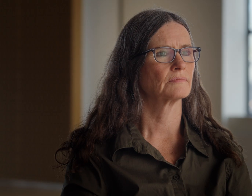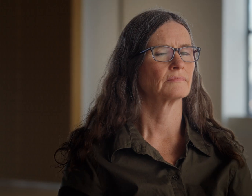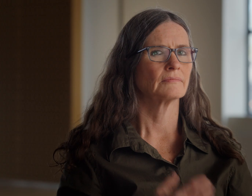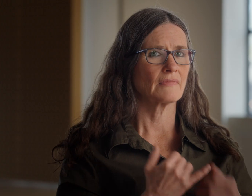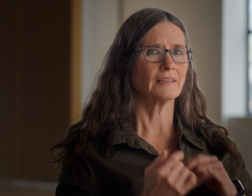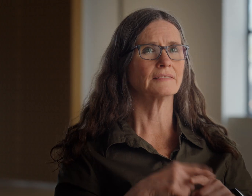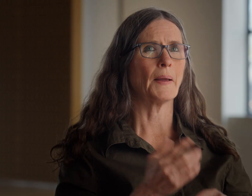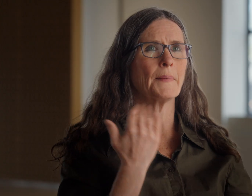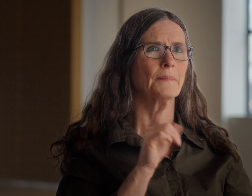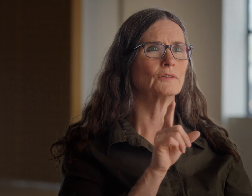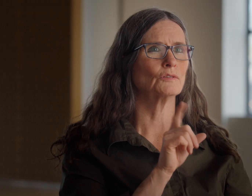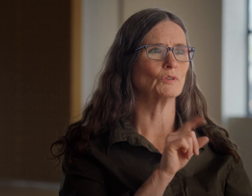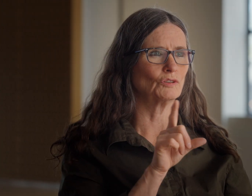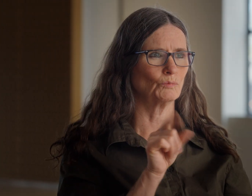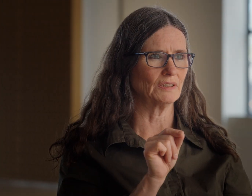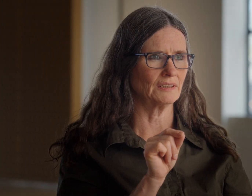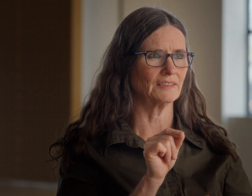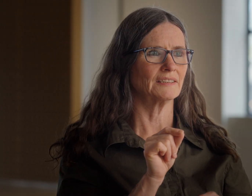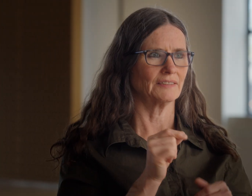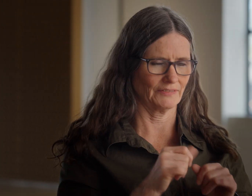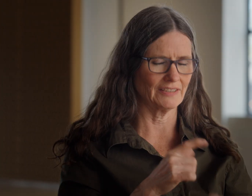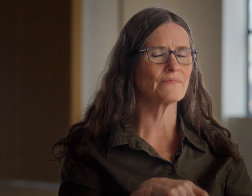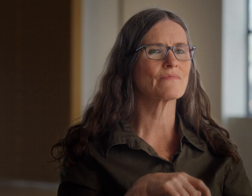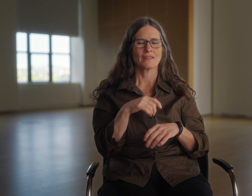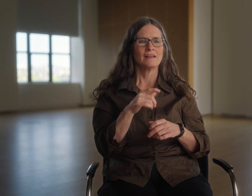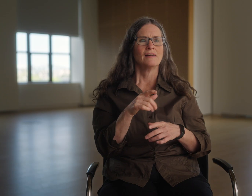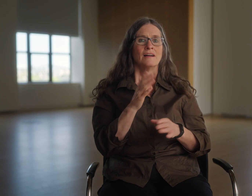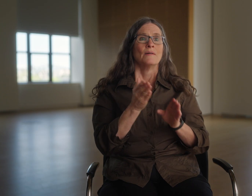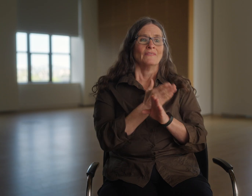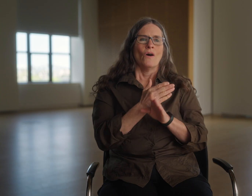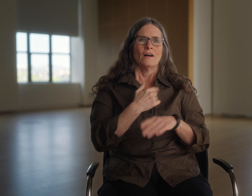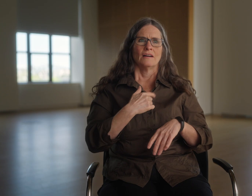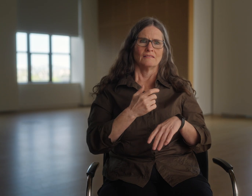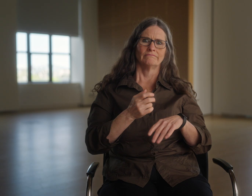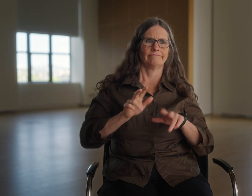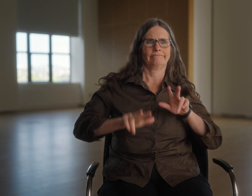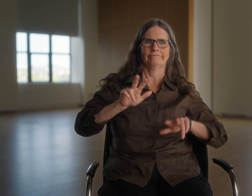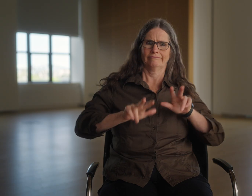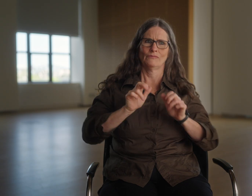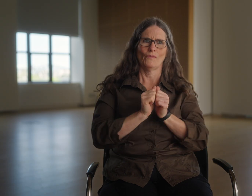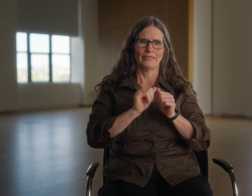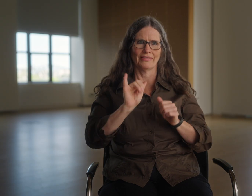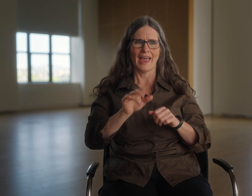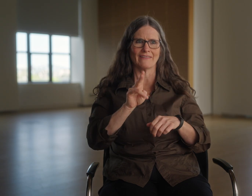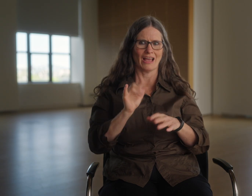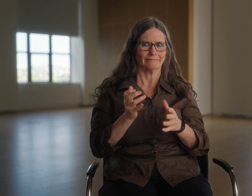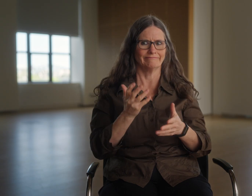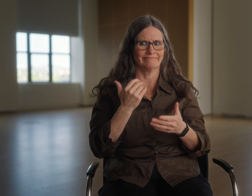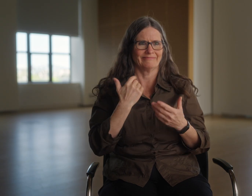The first time I used VRI On-Demand was in 2020. I was a little unsure when it came to